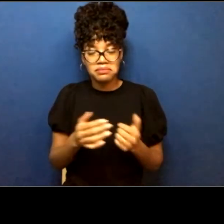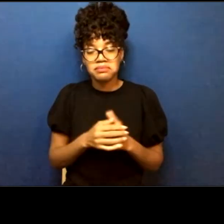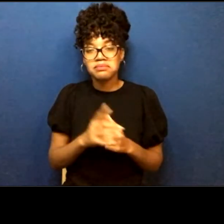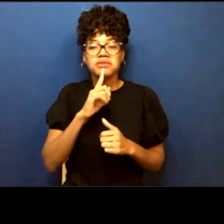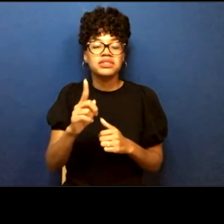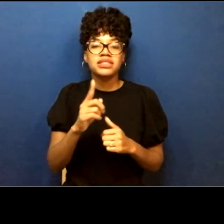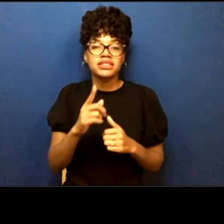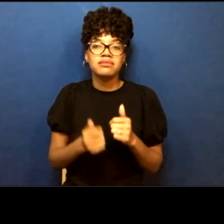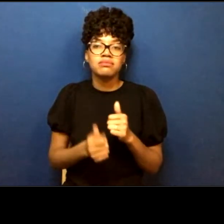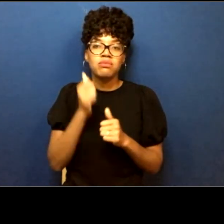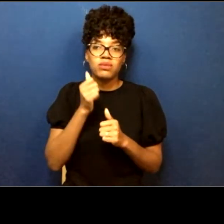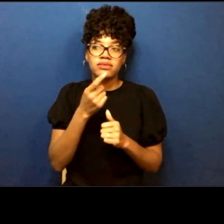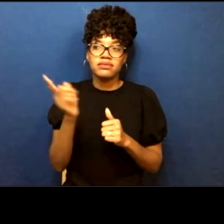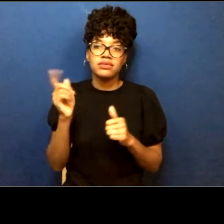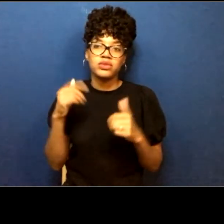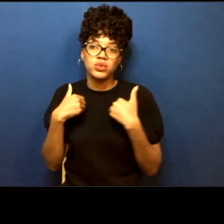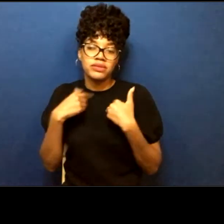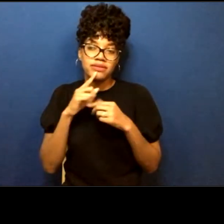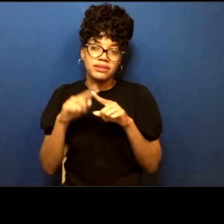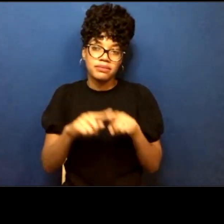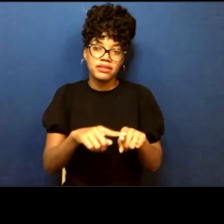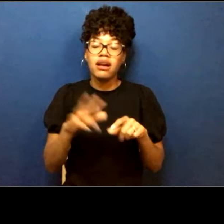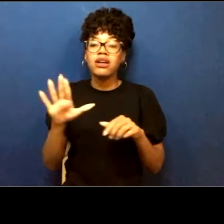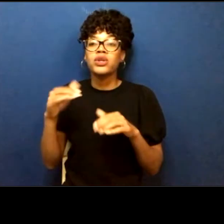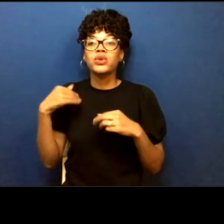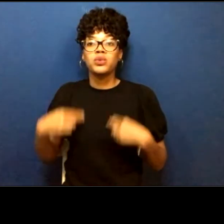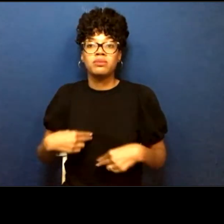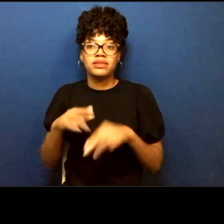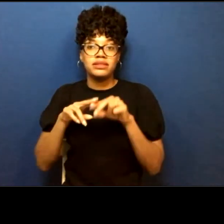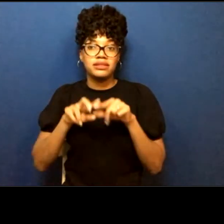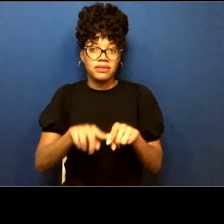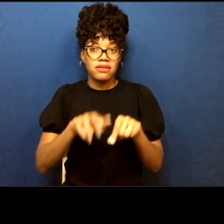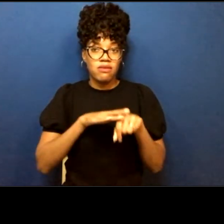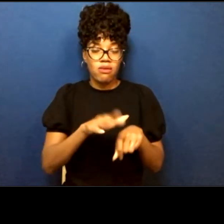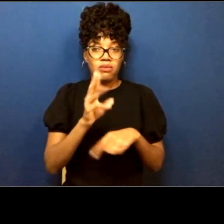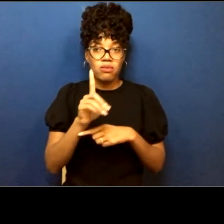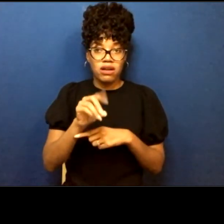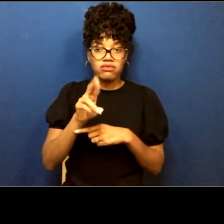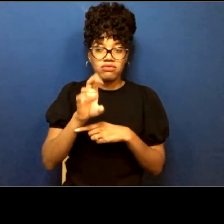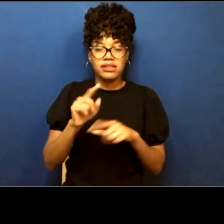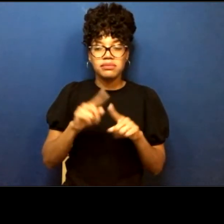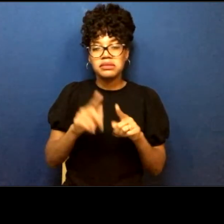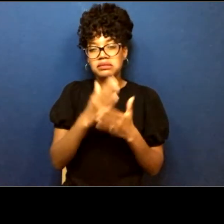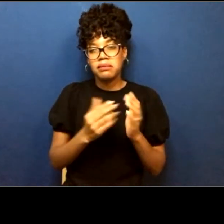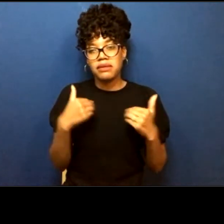We also have muskrat's, they will also use it to make their homes. The fibers from the plant itself.